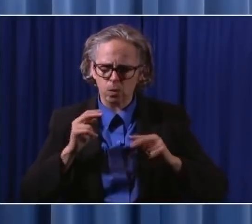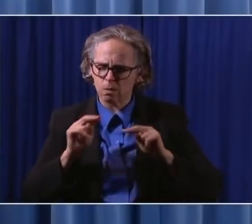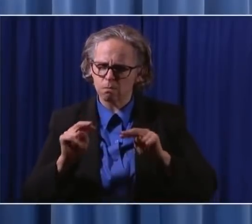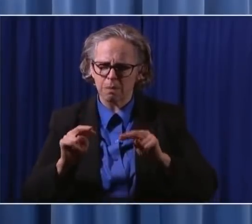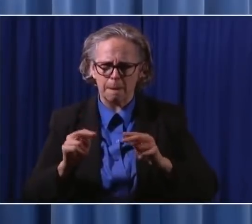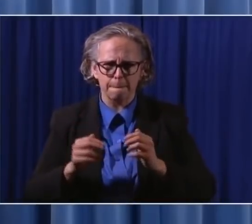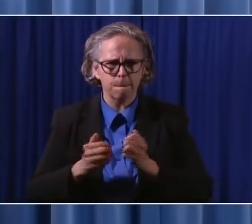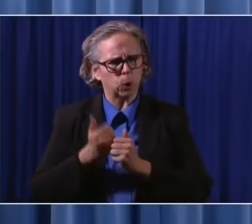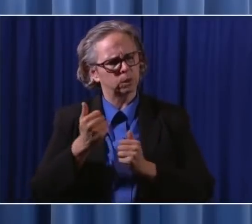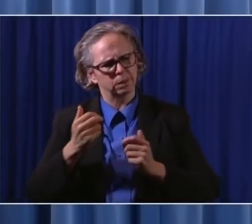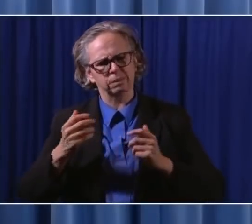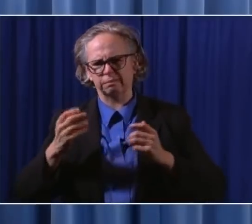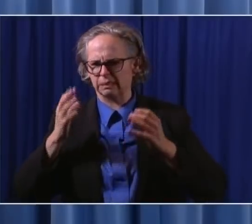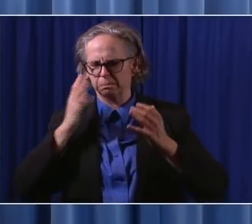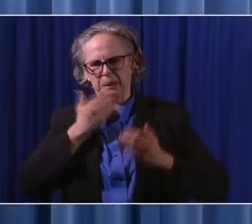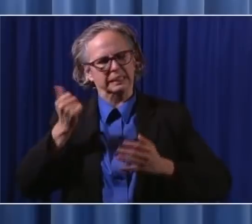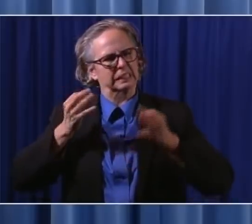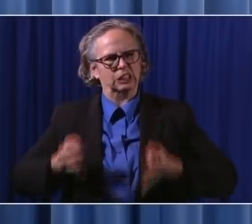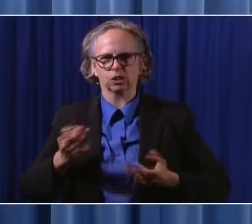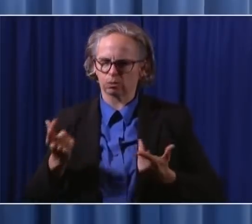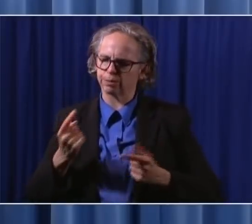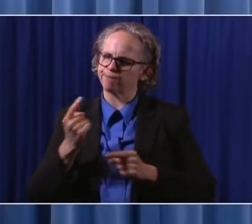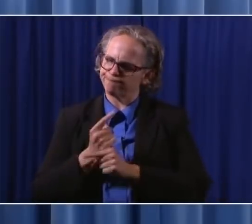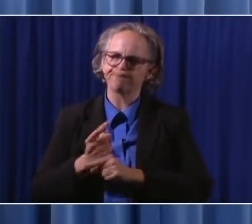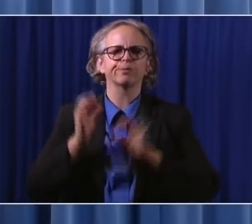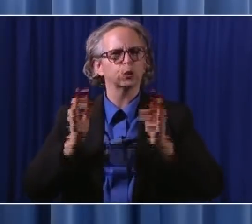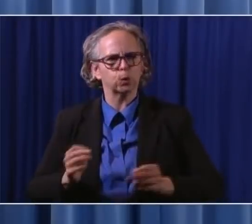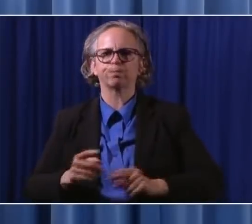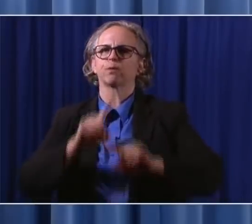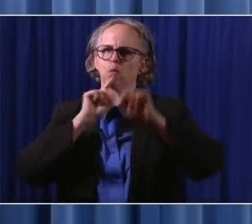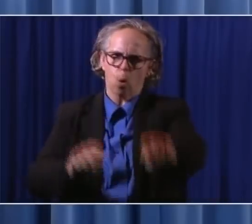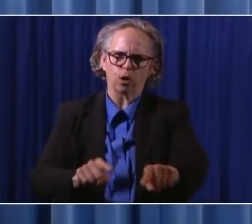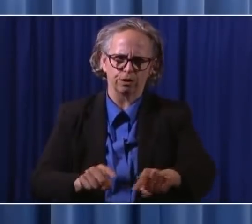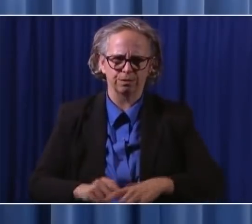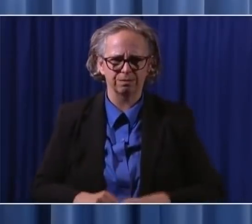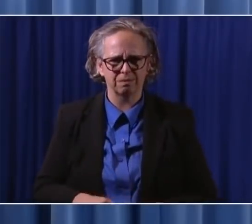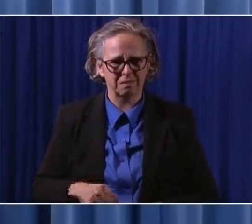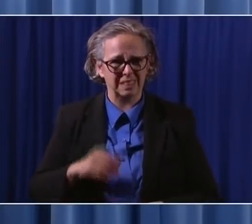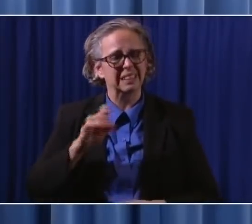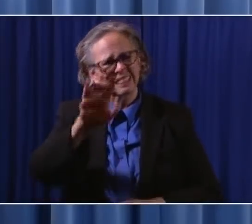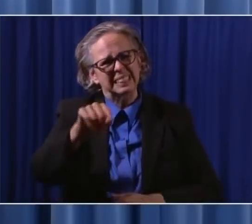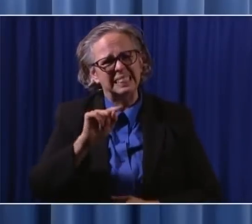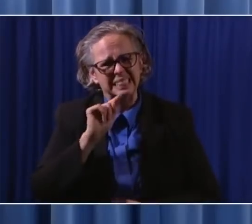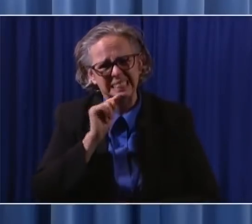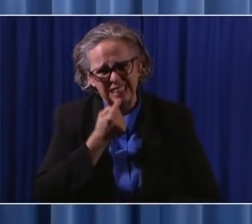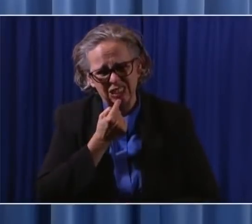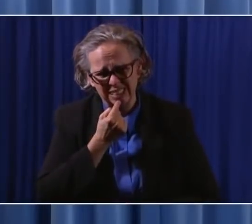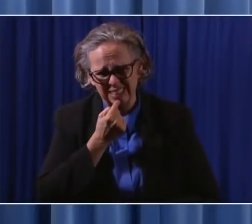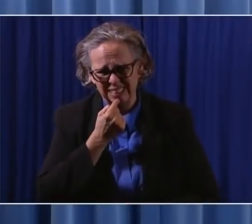DON'T MOVE INTO THE RED AND WE HOPE THE RED CAN DROP BACK DOWN TO A DIFFERENT LEVEL. WE WILL CROSS THESE OTHER BRIDGES AND WE WILL COME TO THEM BUT THIS WAS THE MOST